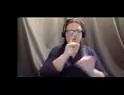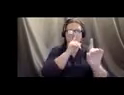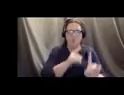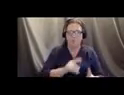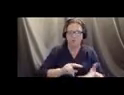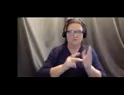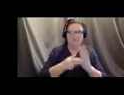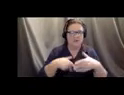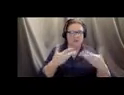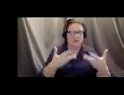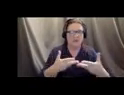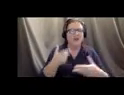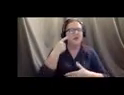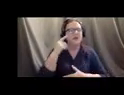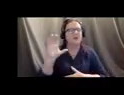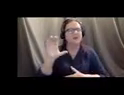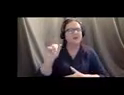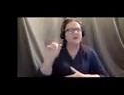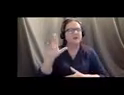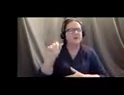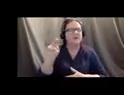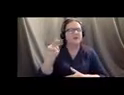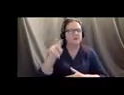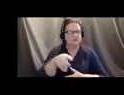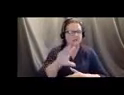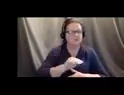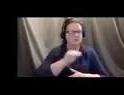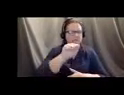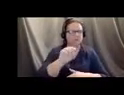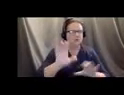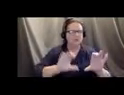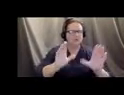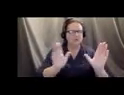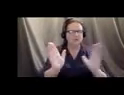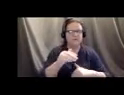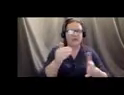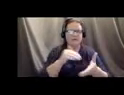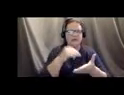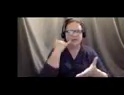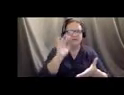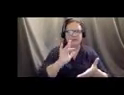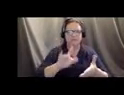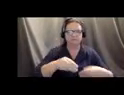And I think Carolyn can put it again in the chat if you wanted to pull it up.